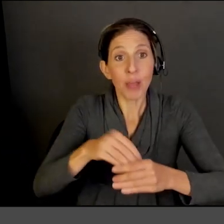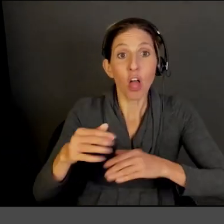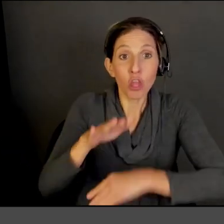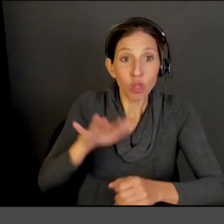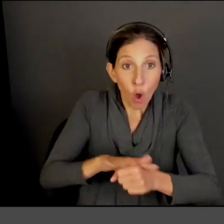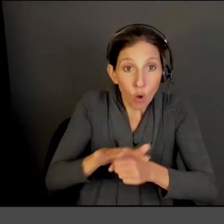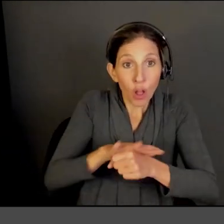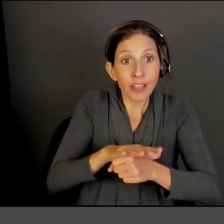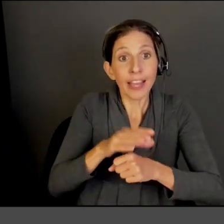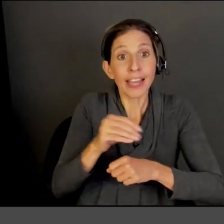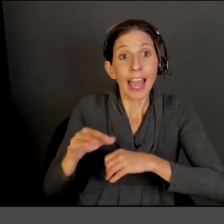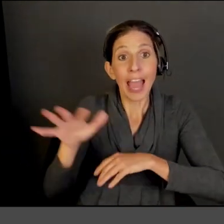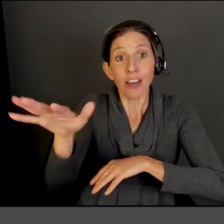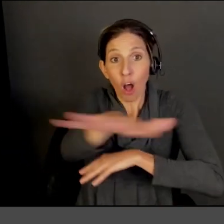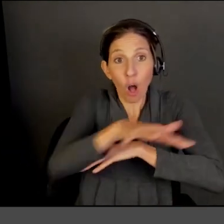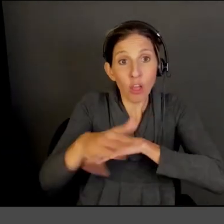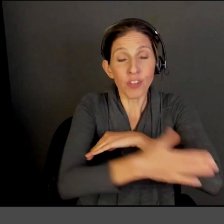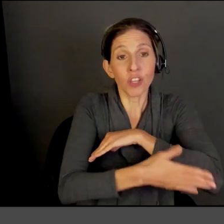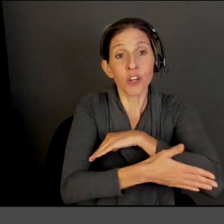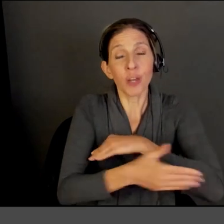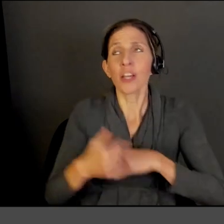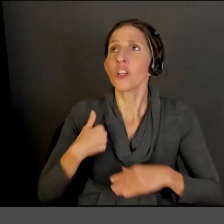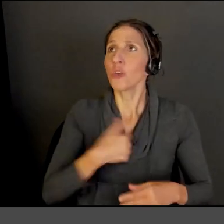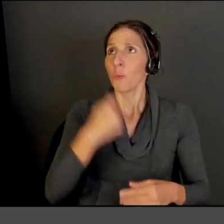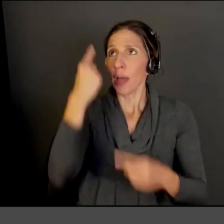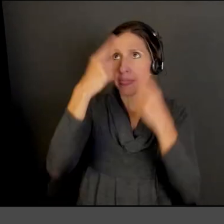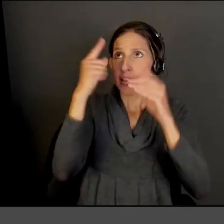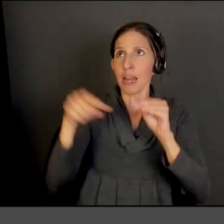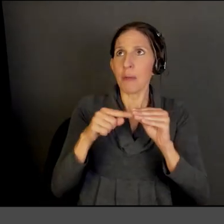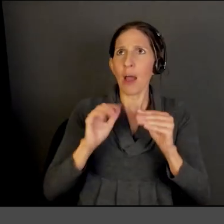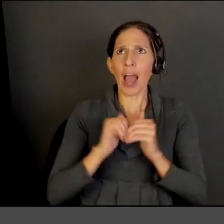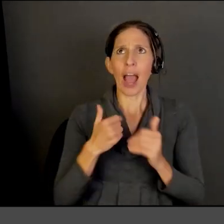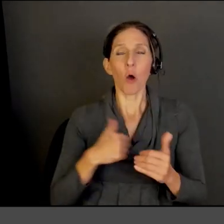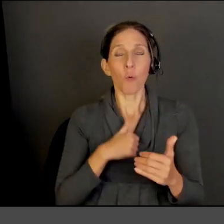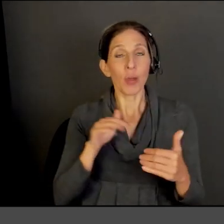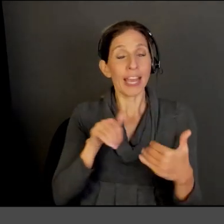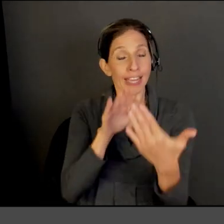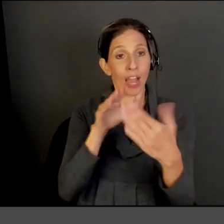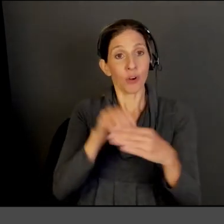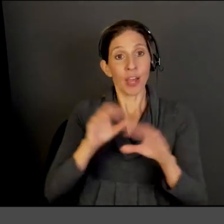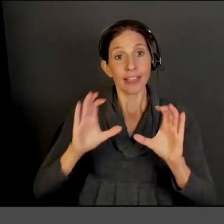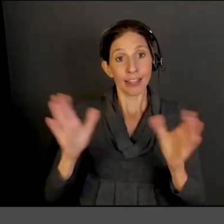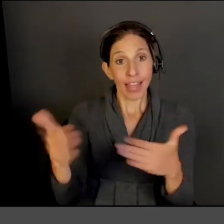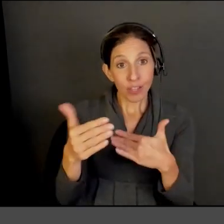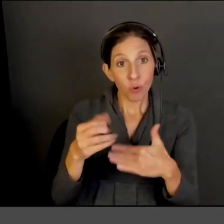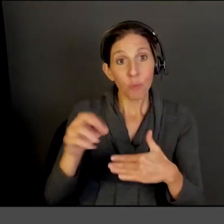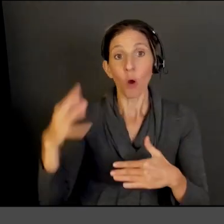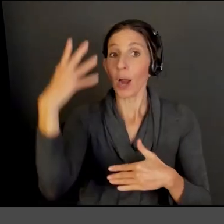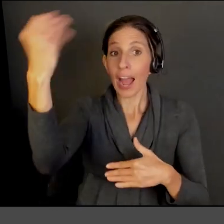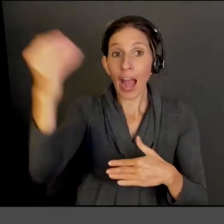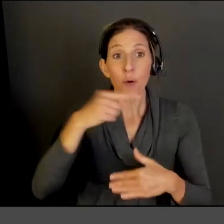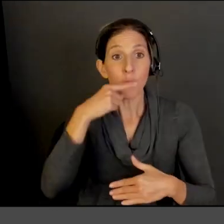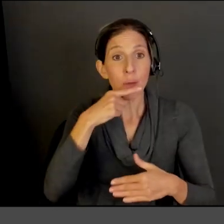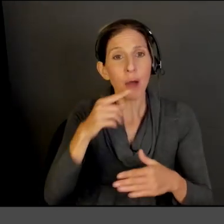OR AS WE MIGHT ENCOUNTER THEM IN PUBLIC OR OTHERWISE IN COMMUNITY. WE BELIEVE THE HUMANITIES ARE MAKING CHANGE